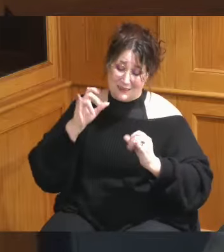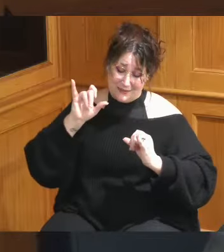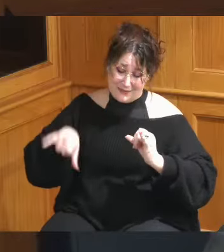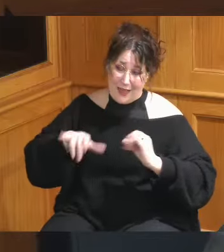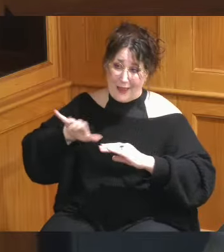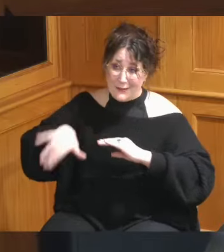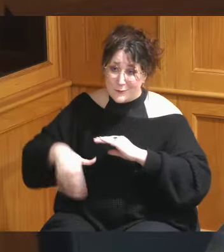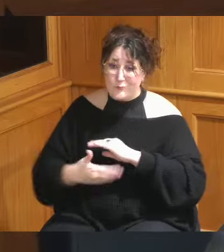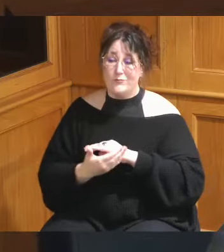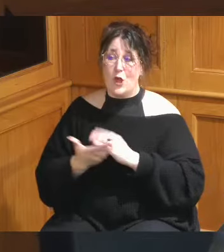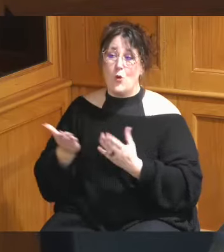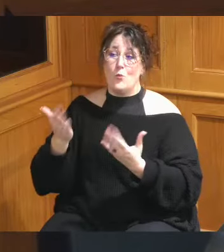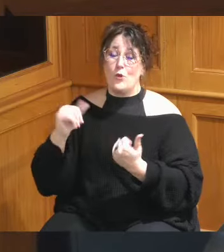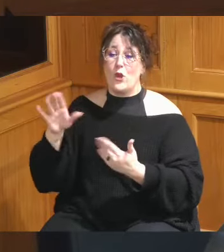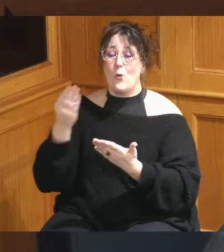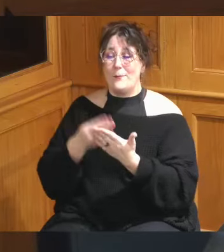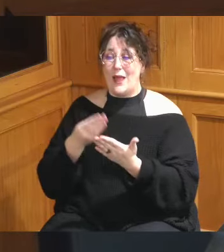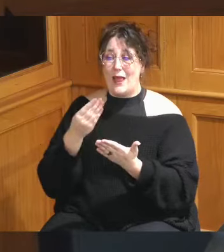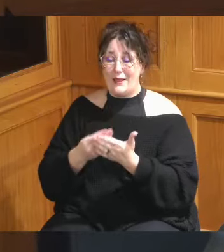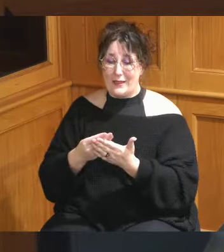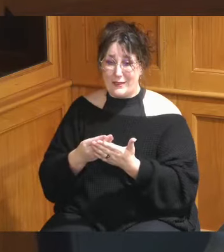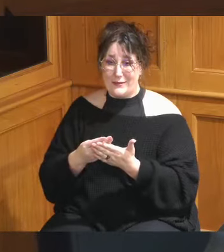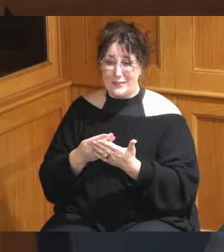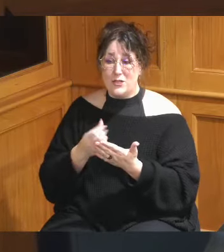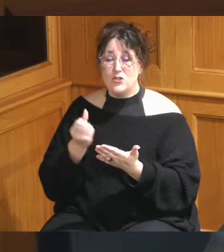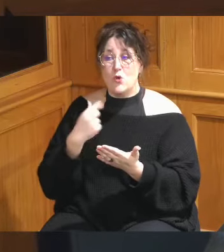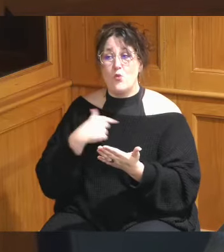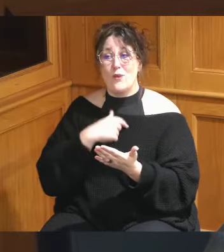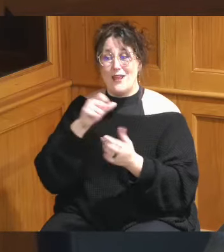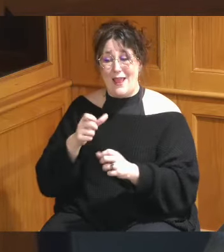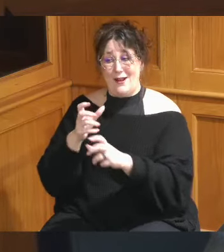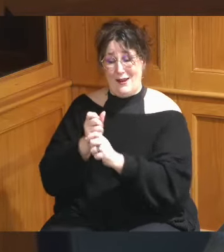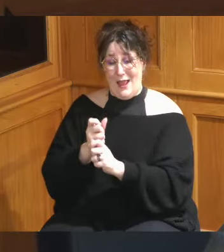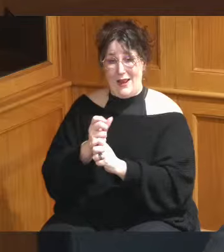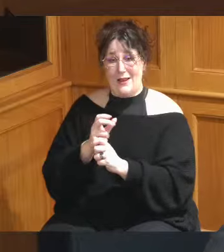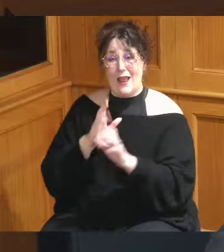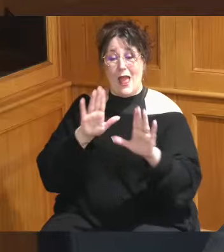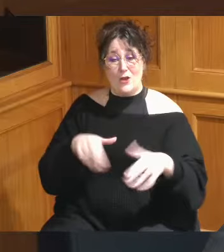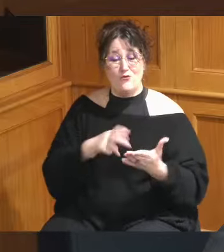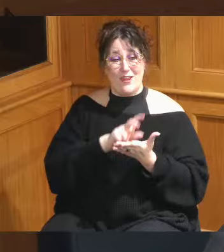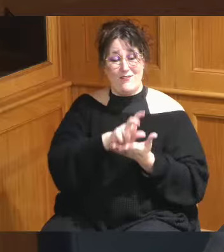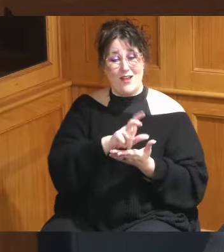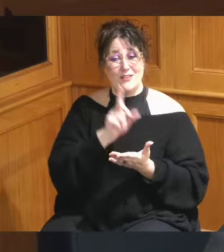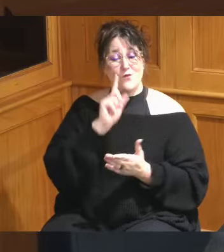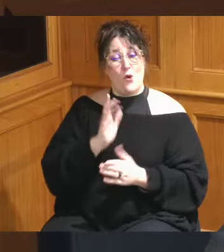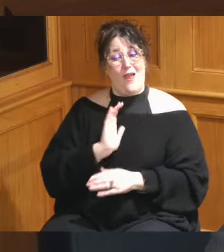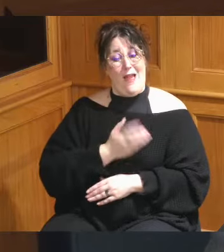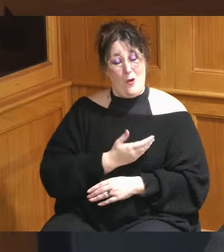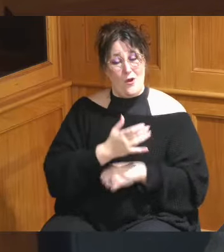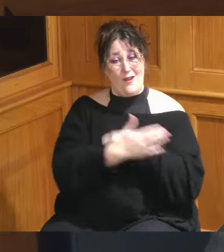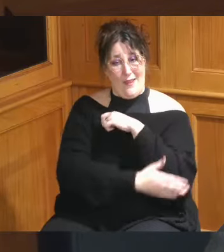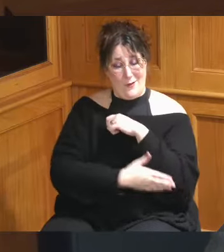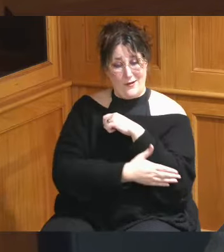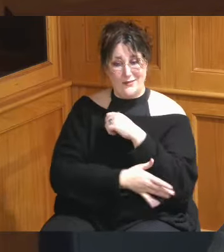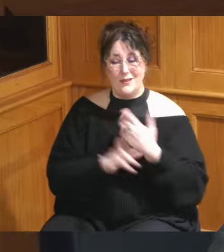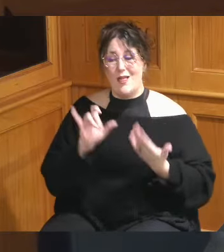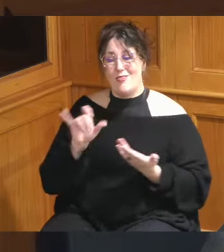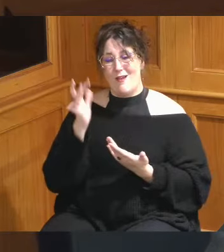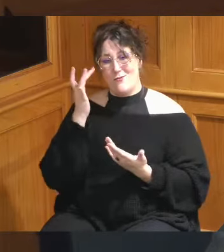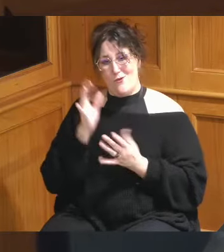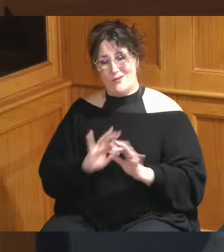so we can use the money to be able to reinvest in our county. So that's why that's important because